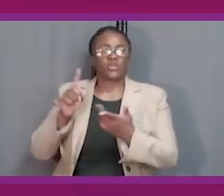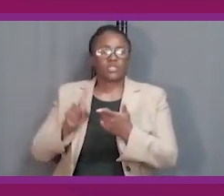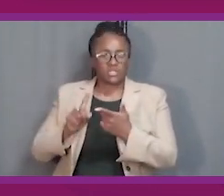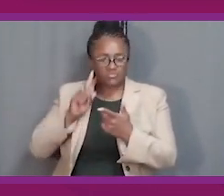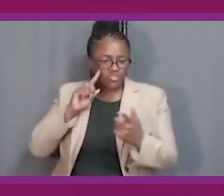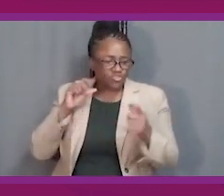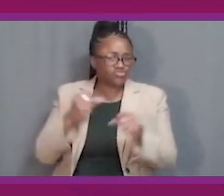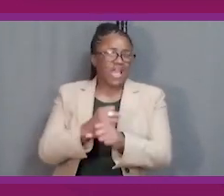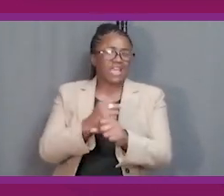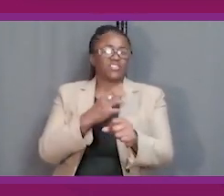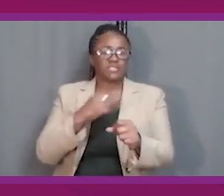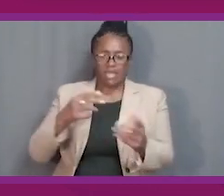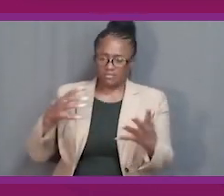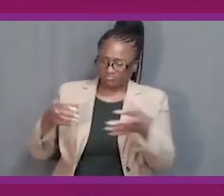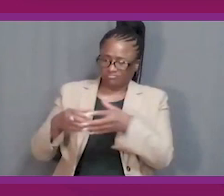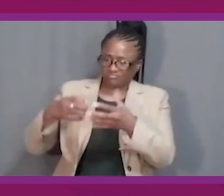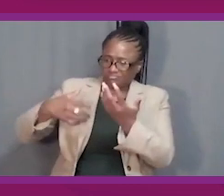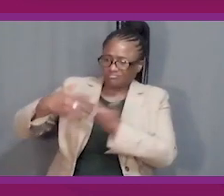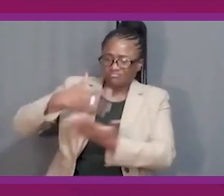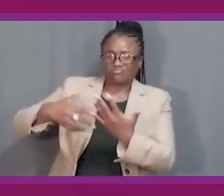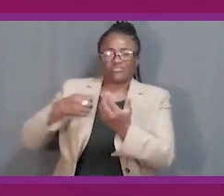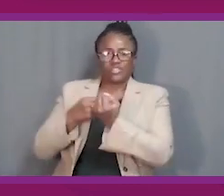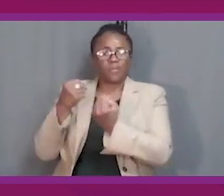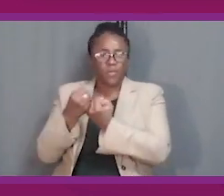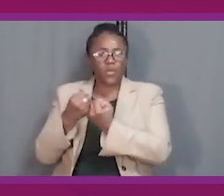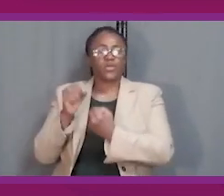throughout the world can make the change that needs to happen because nobody else is going